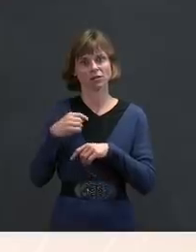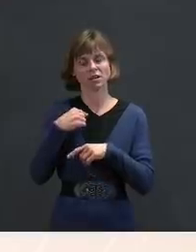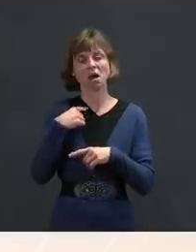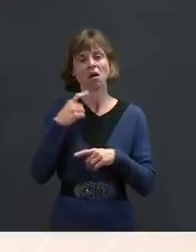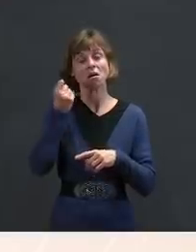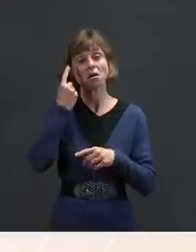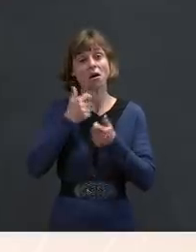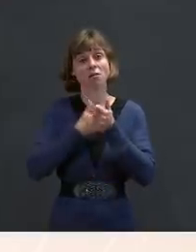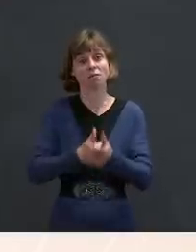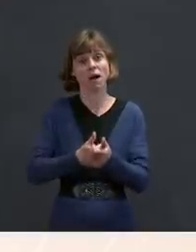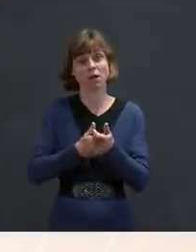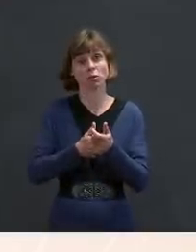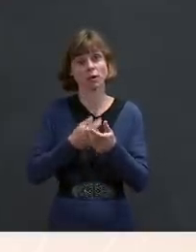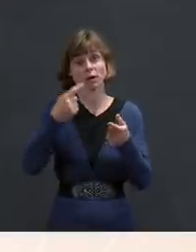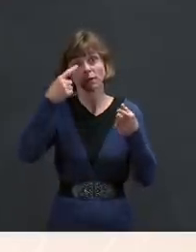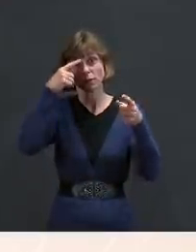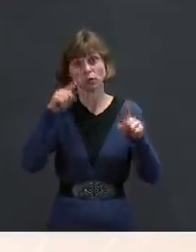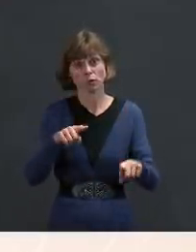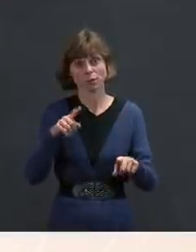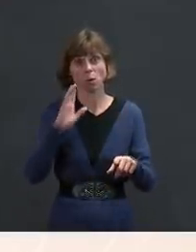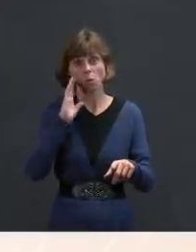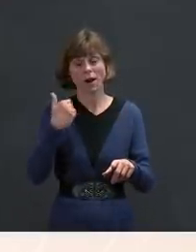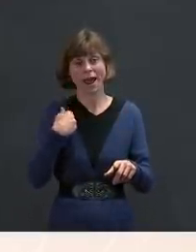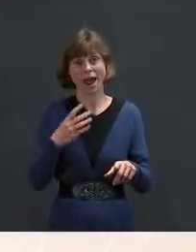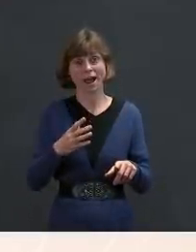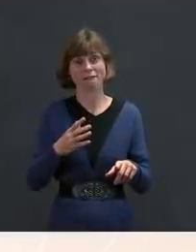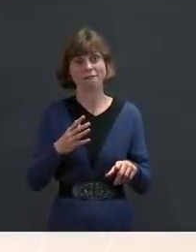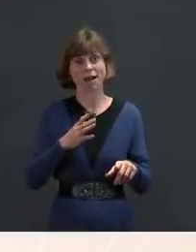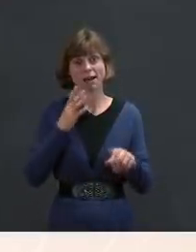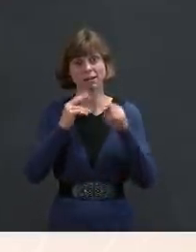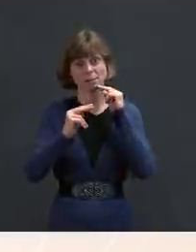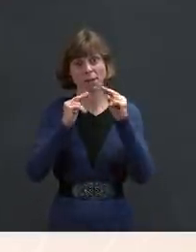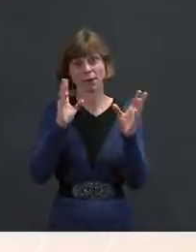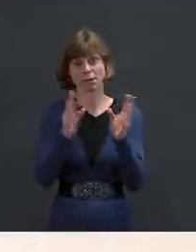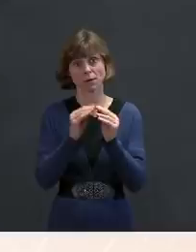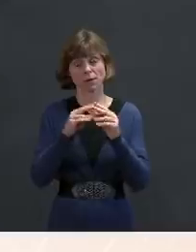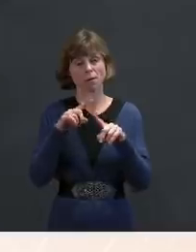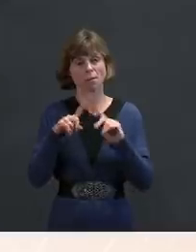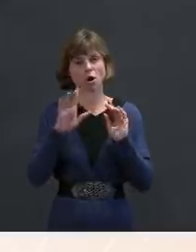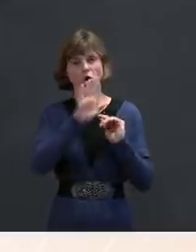meant she would have diplomatic immunity. It since seems to have emerged, from her lawyer in court here,